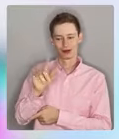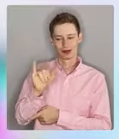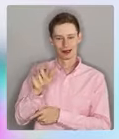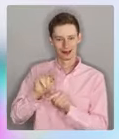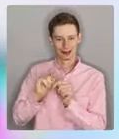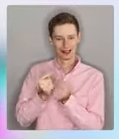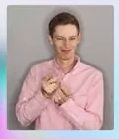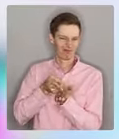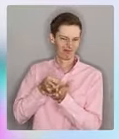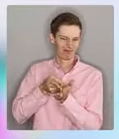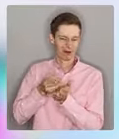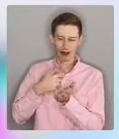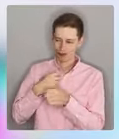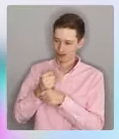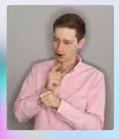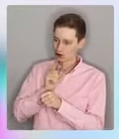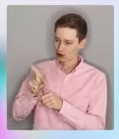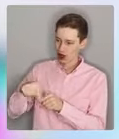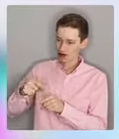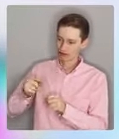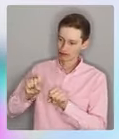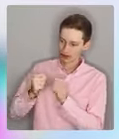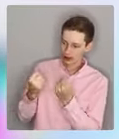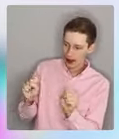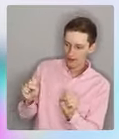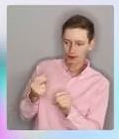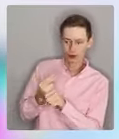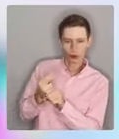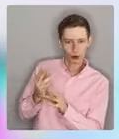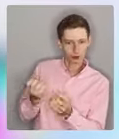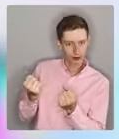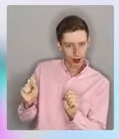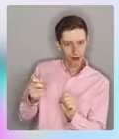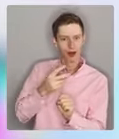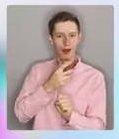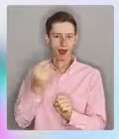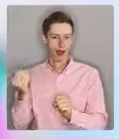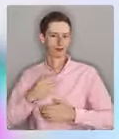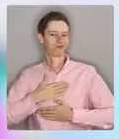I work on projects that help users stay safe while enjoying VR socially. Today, we're going to be talking